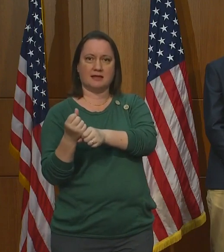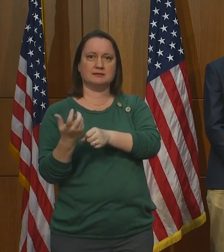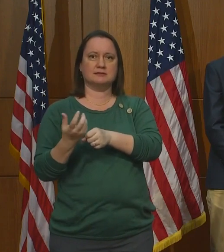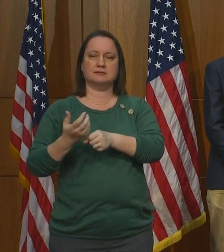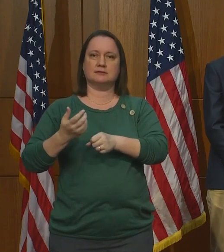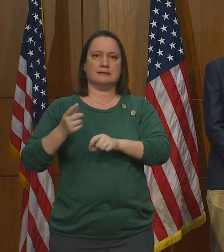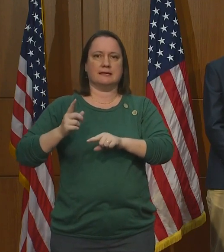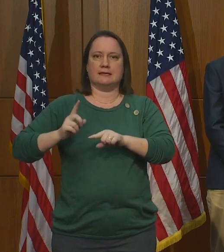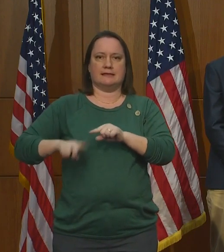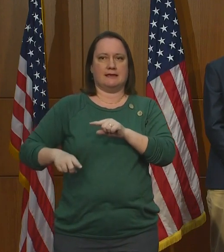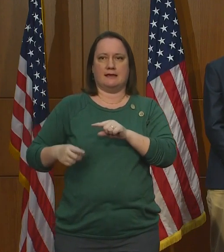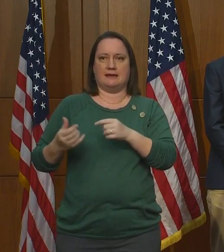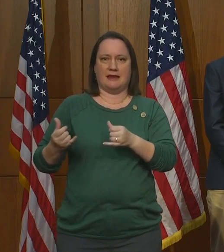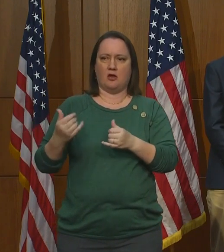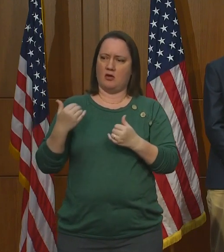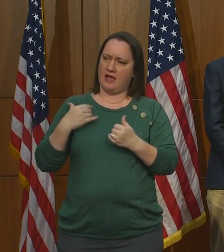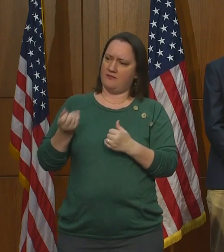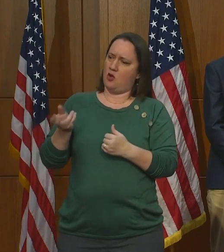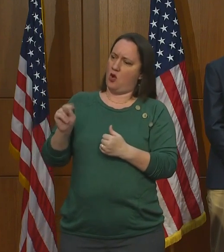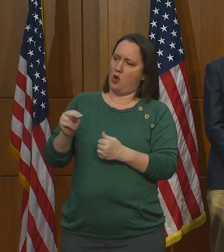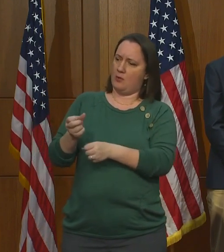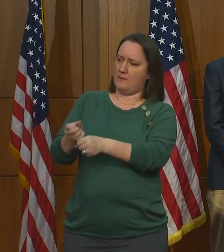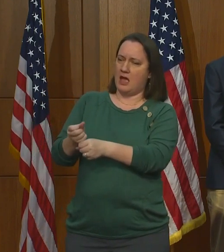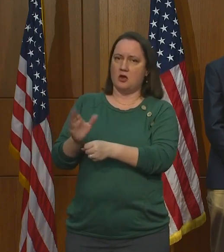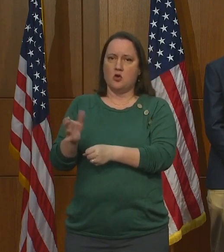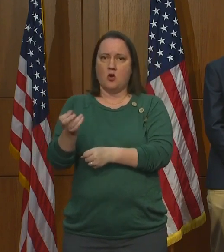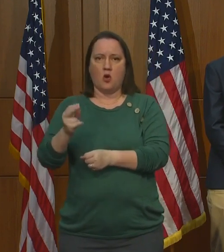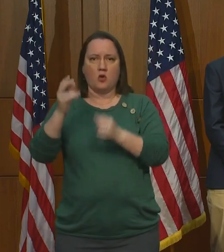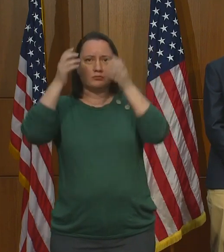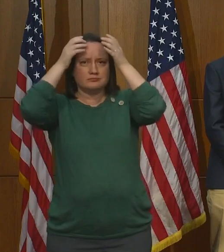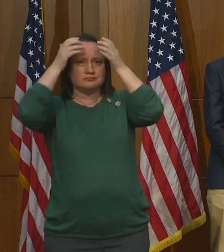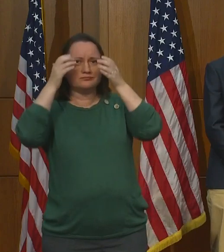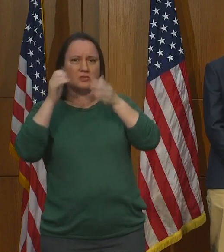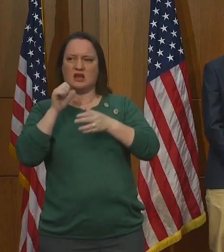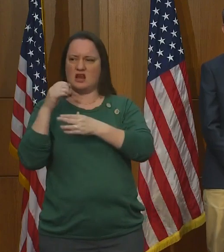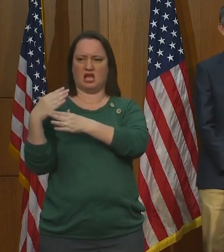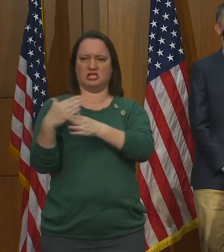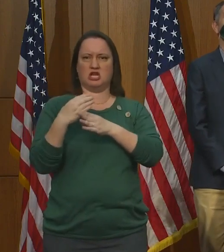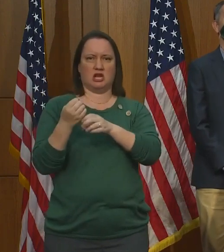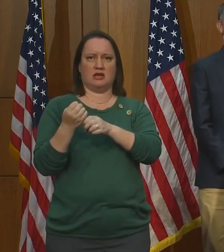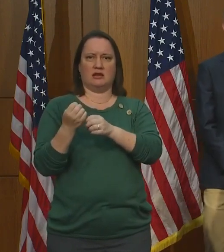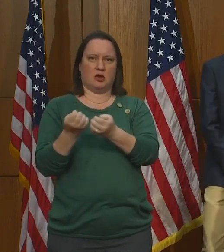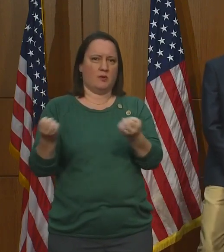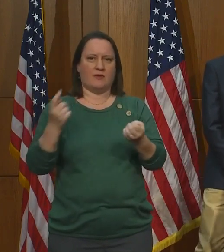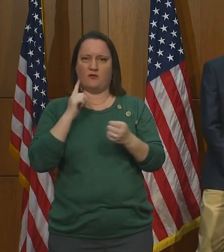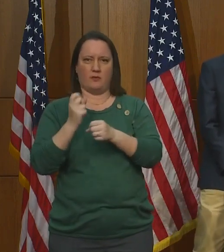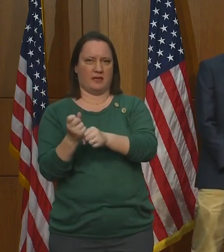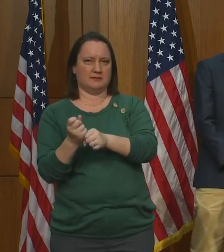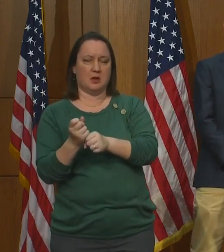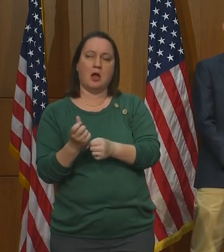SKATING IS NO. BASED WILL DOES